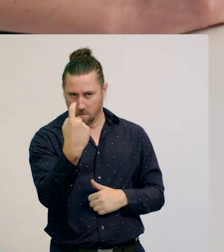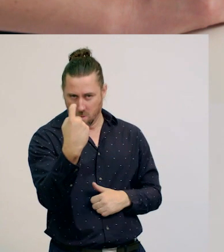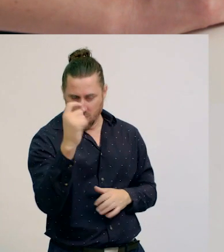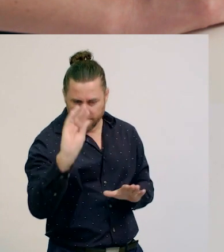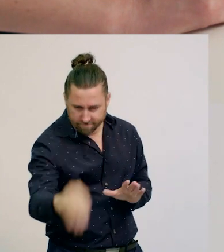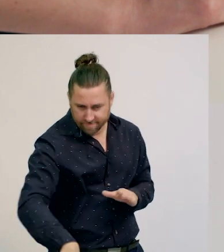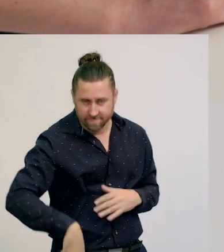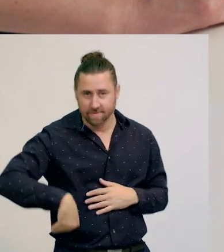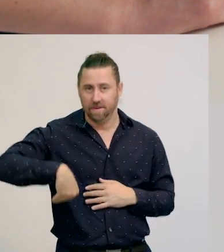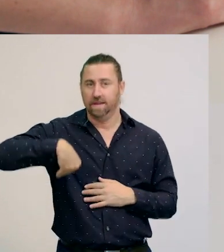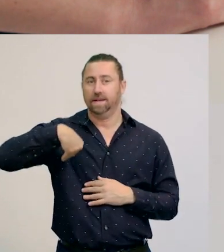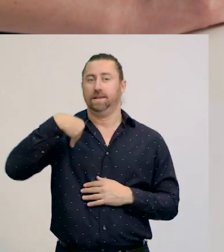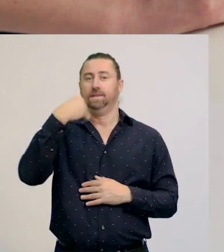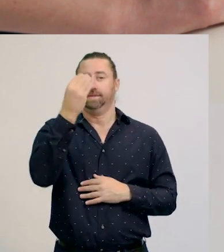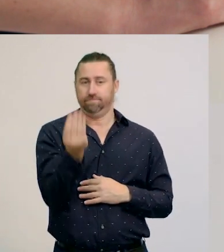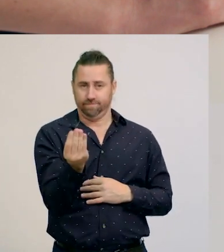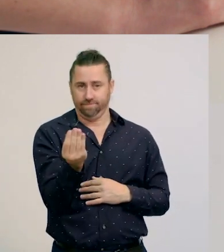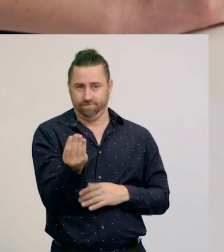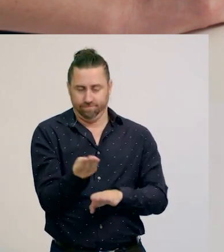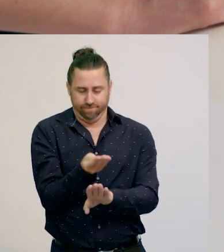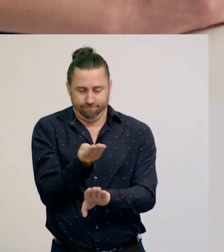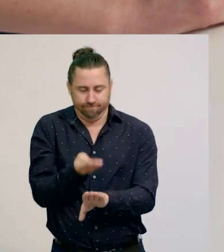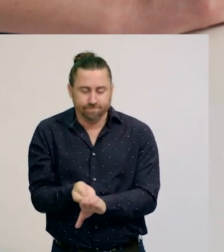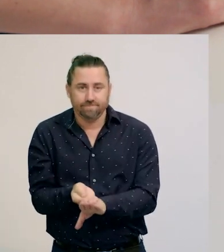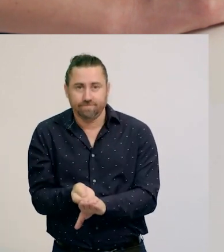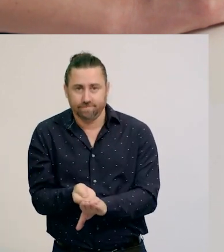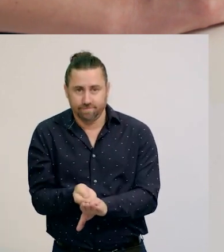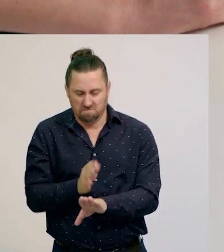and place the remaining cards face-down in a pile.